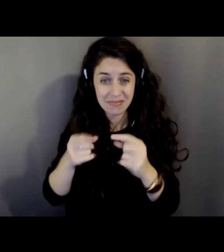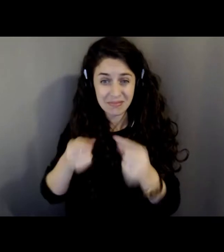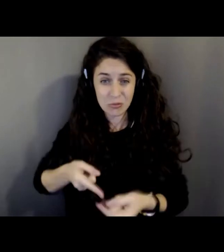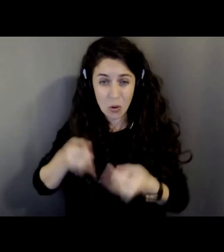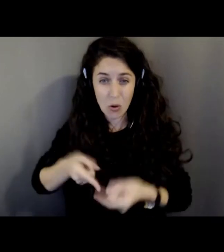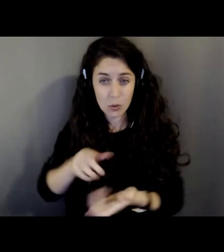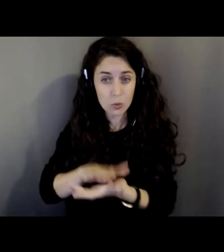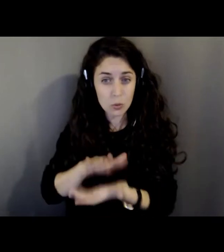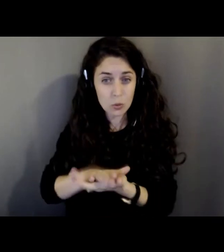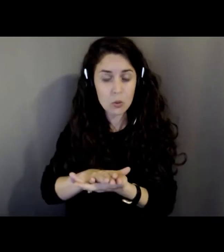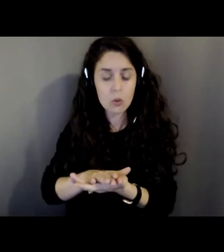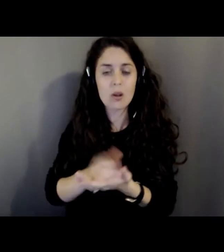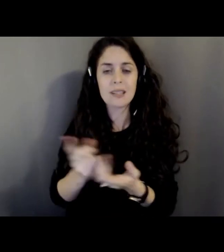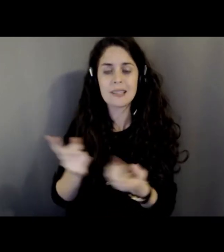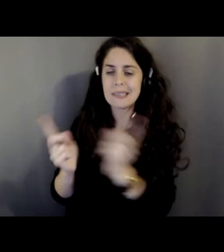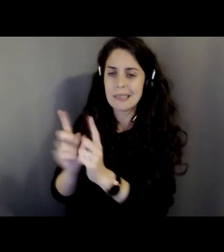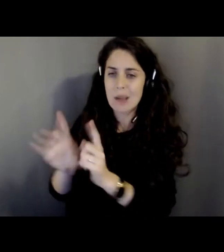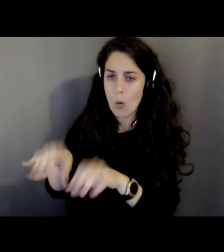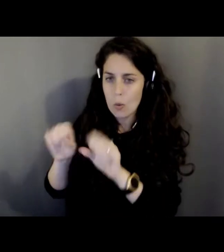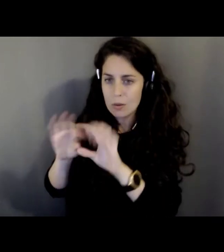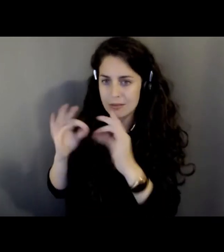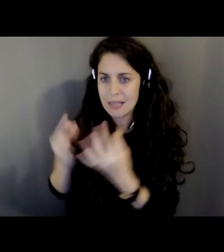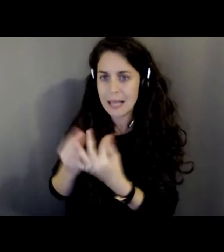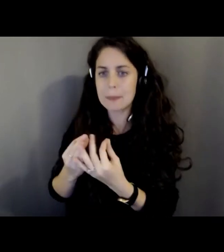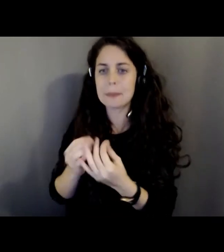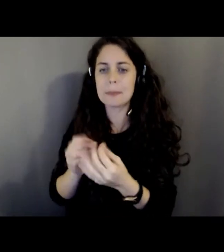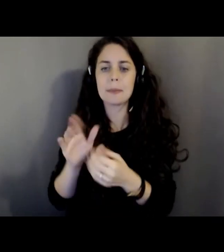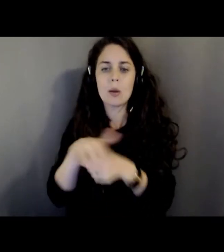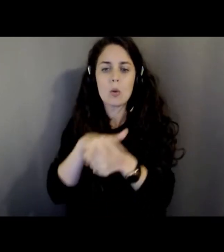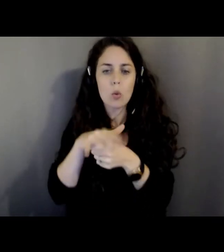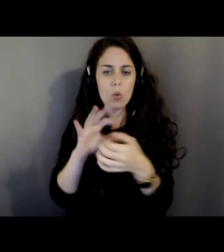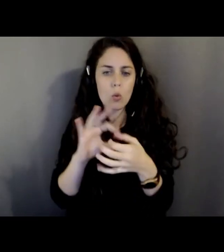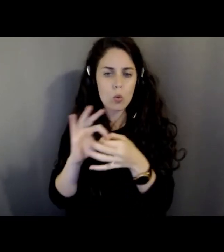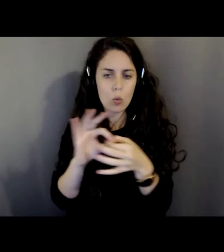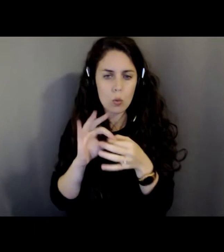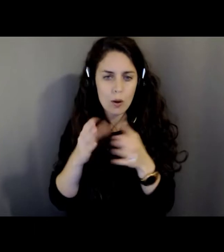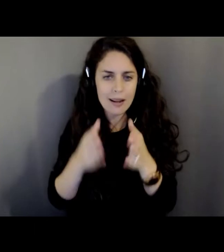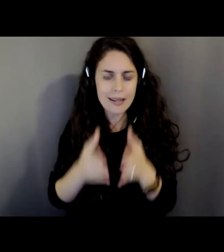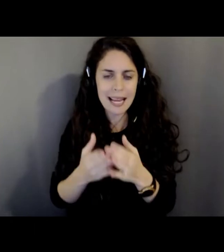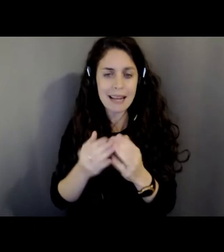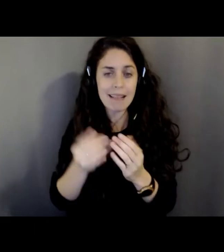to your host family or your local coordinator. So identifying those people who are there to assist